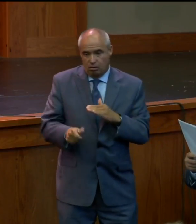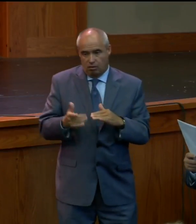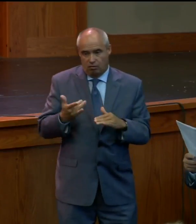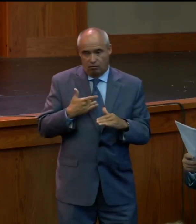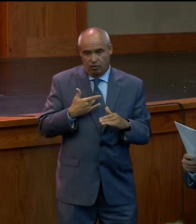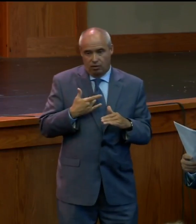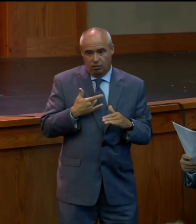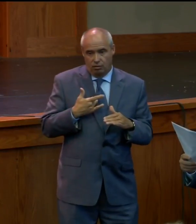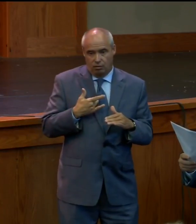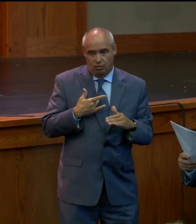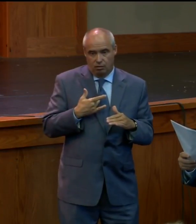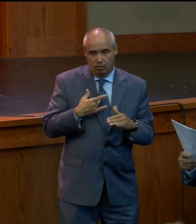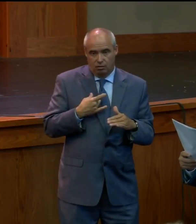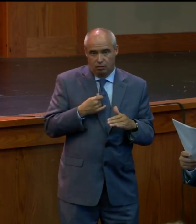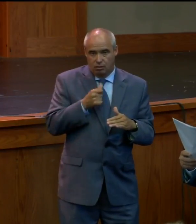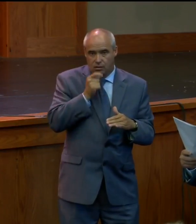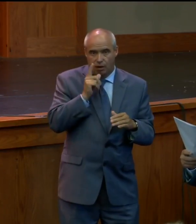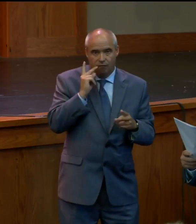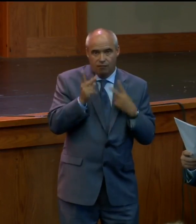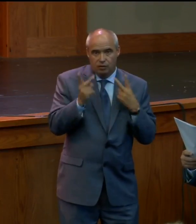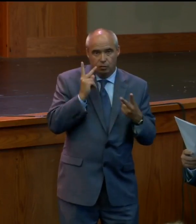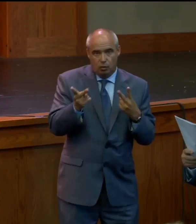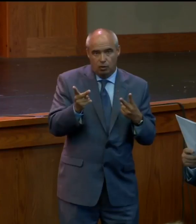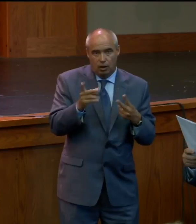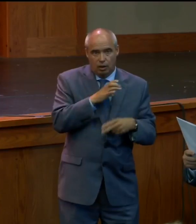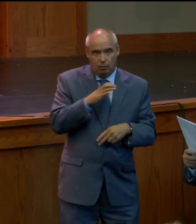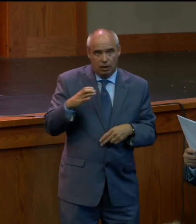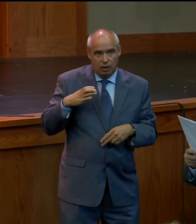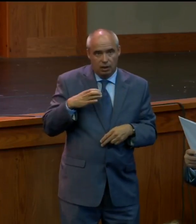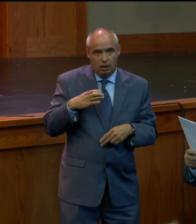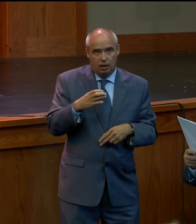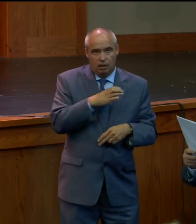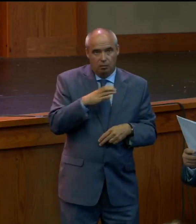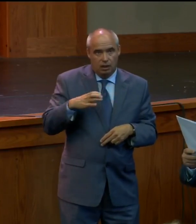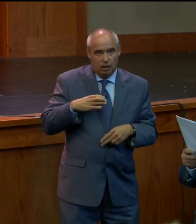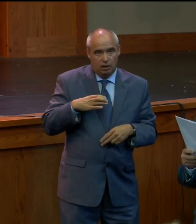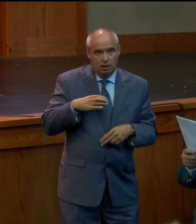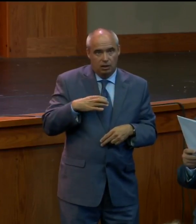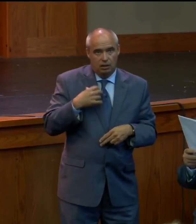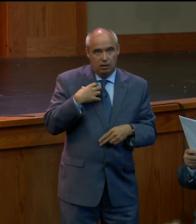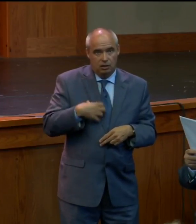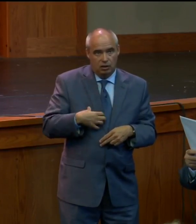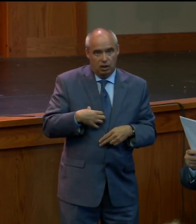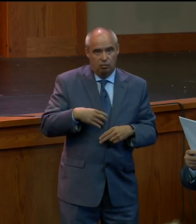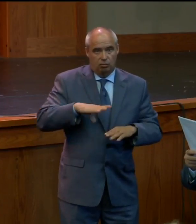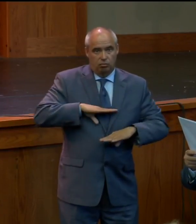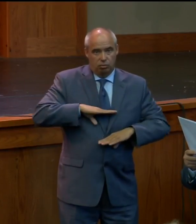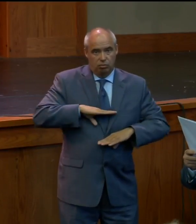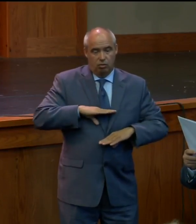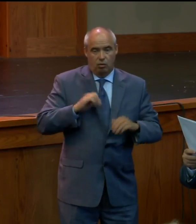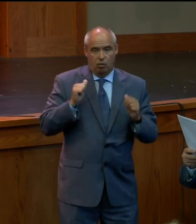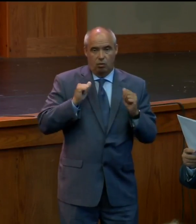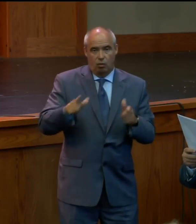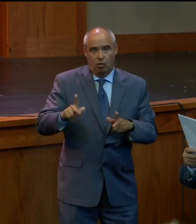INVISIBLE. IT IS THE COMMITTEE'S DESIRE TO ENSURE ALL PEOPLE OF THE